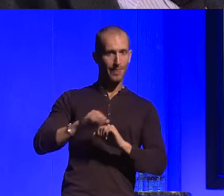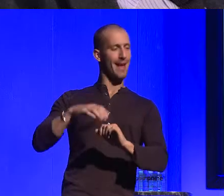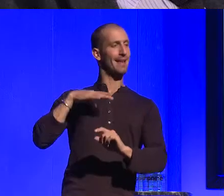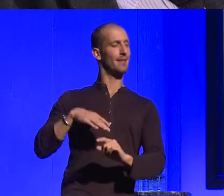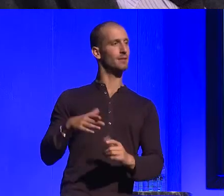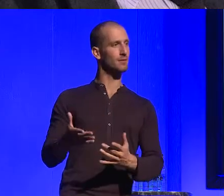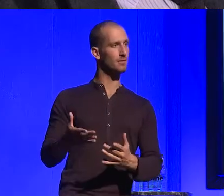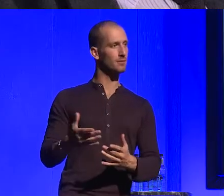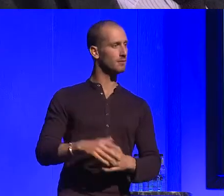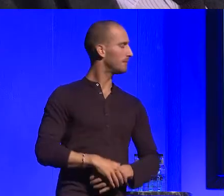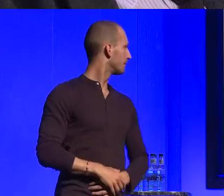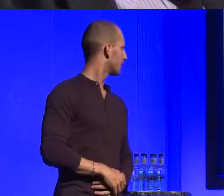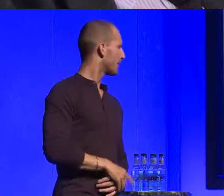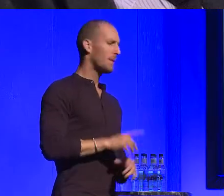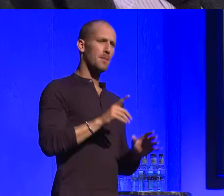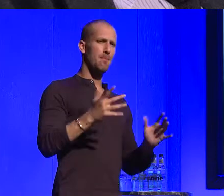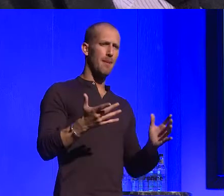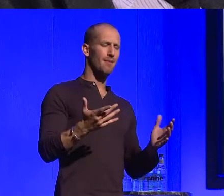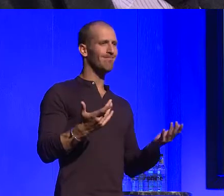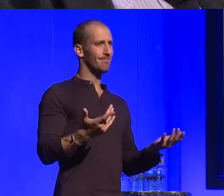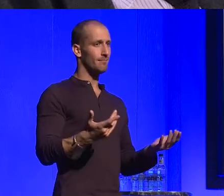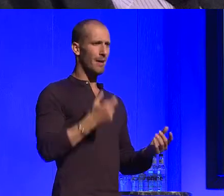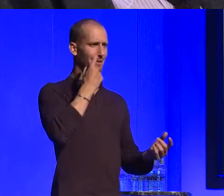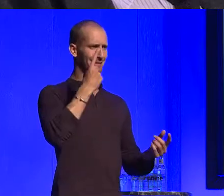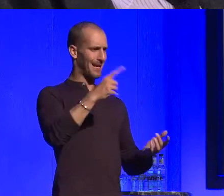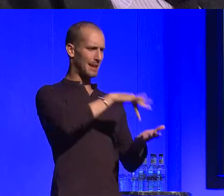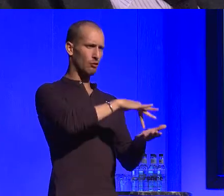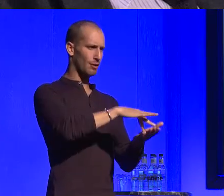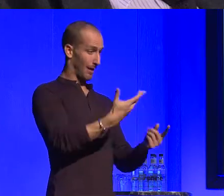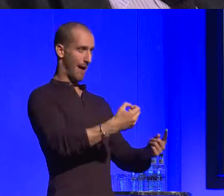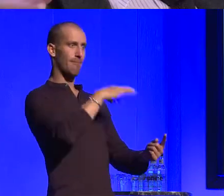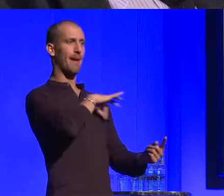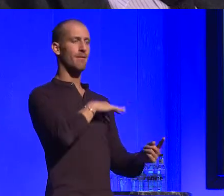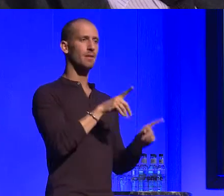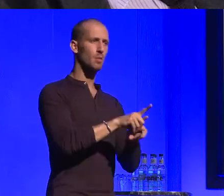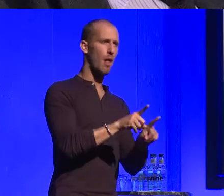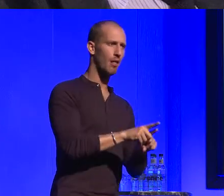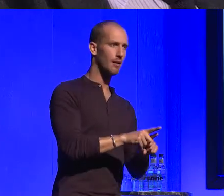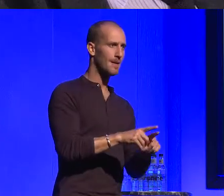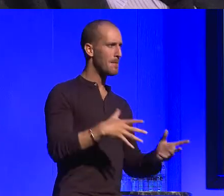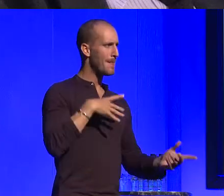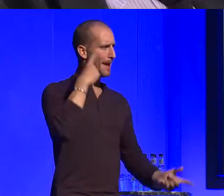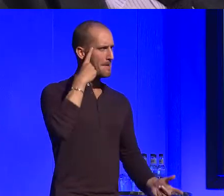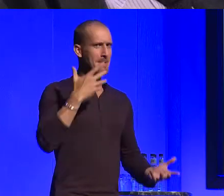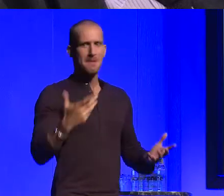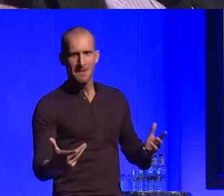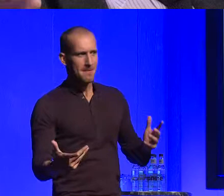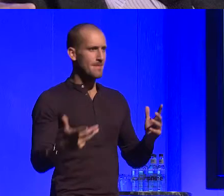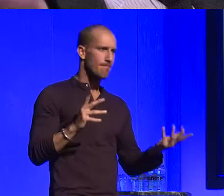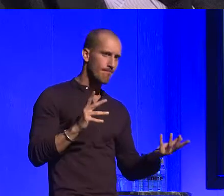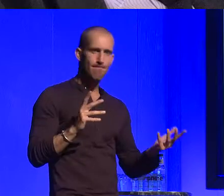So we also came to the idea that, actually, we get bogged down in the question: do we